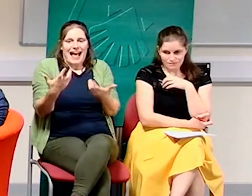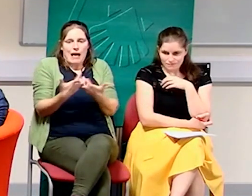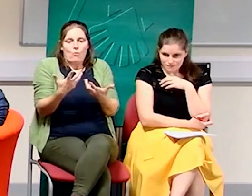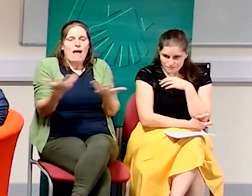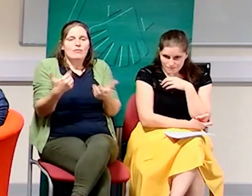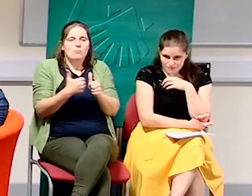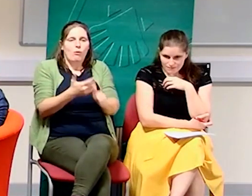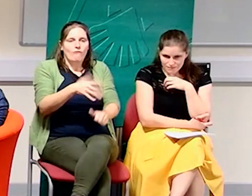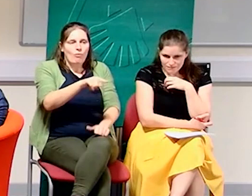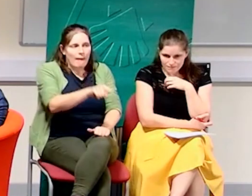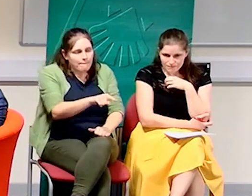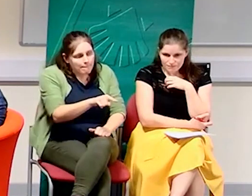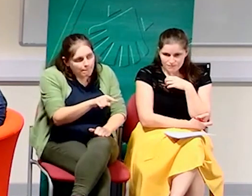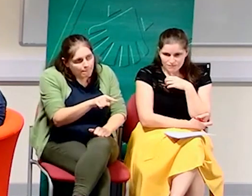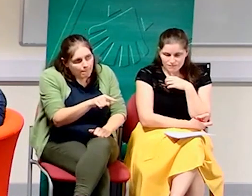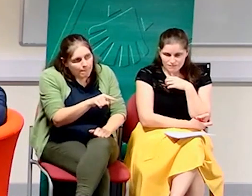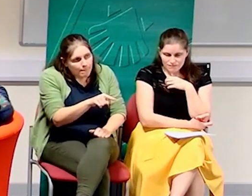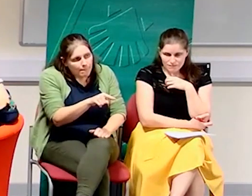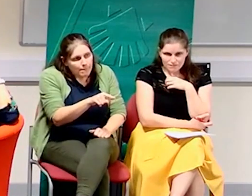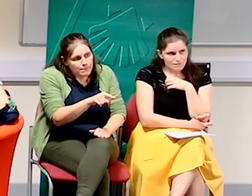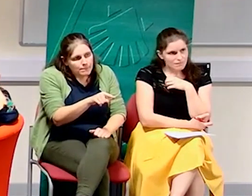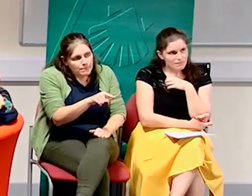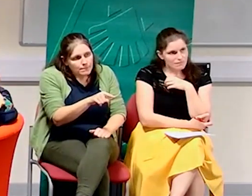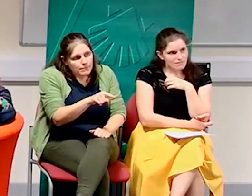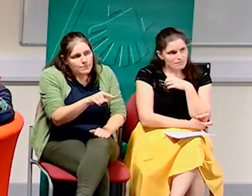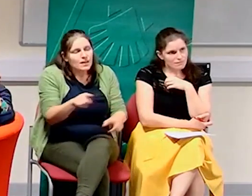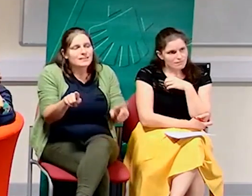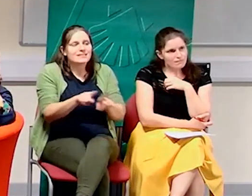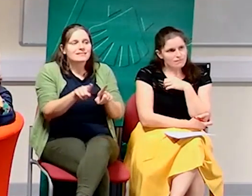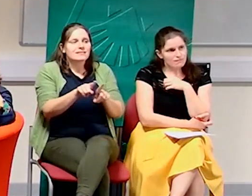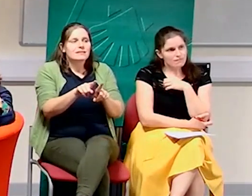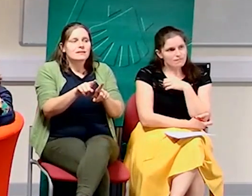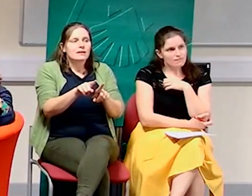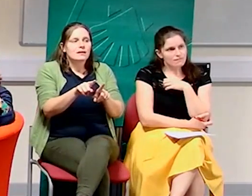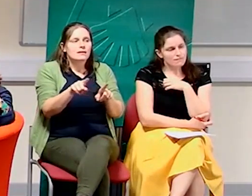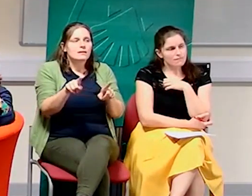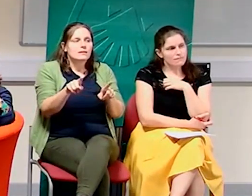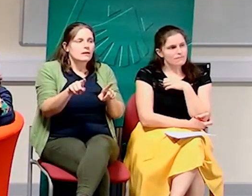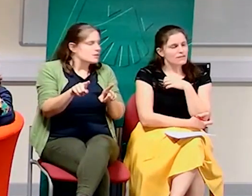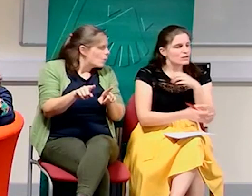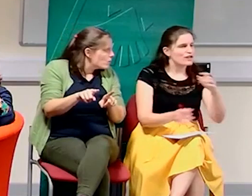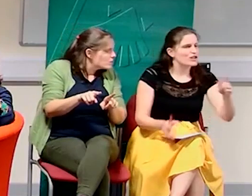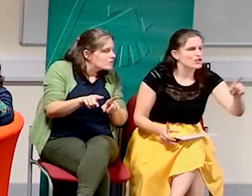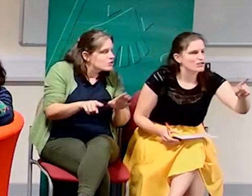for people with disabilities when in custody as I was tortured with mine that's probably a bigger